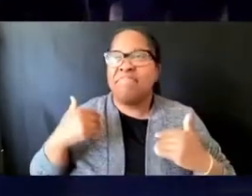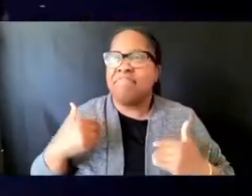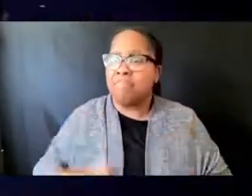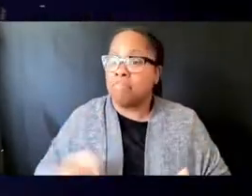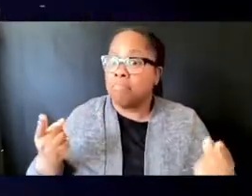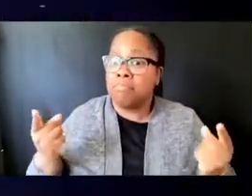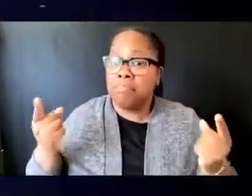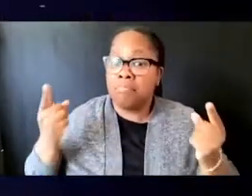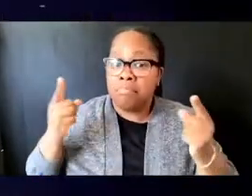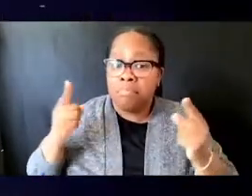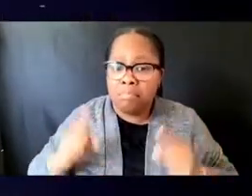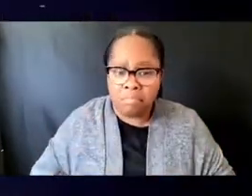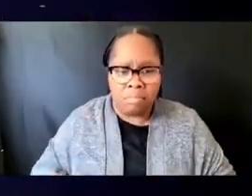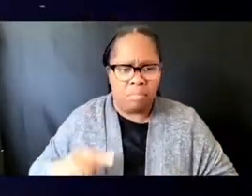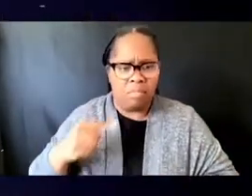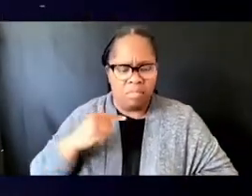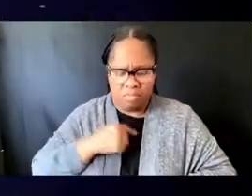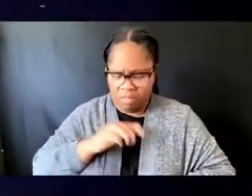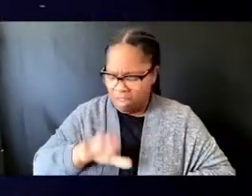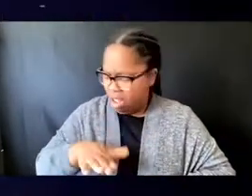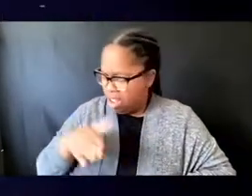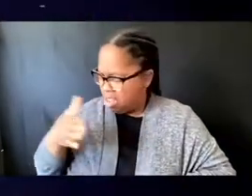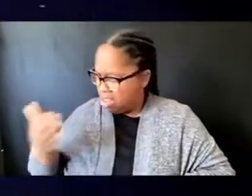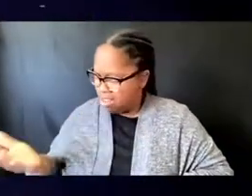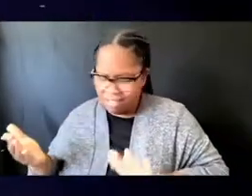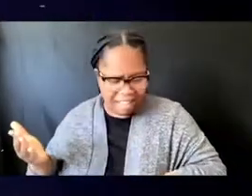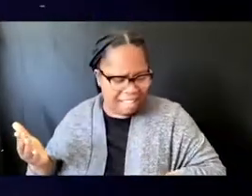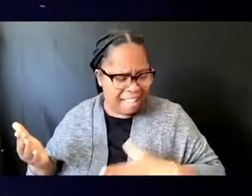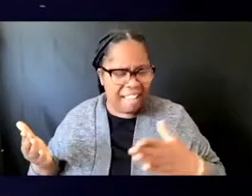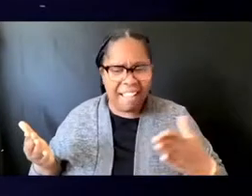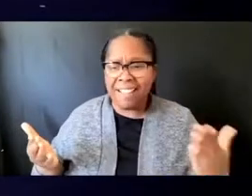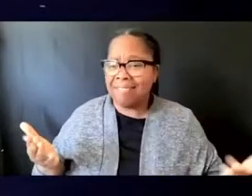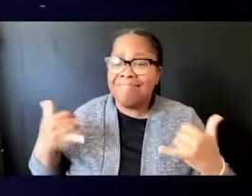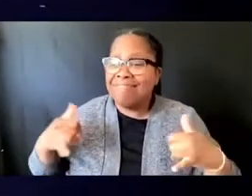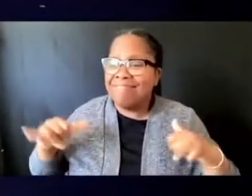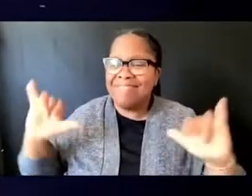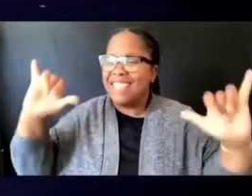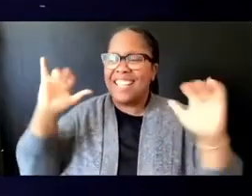When I die, Hallelujah, by and by